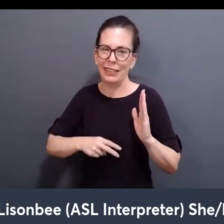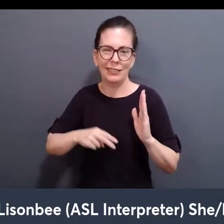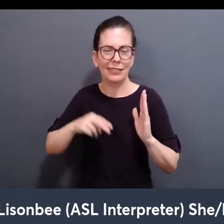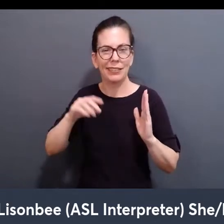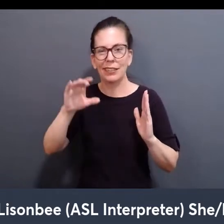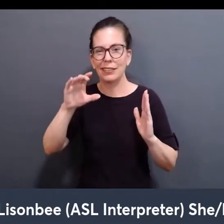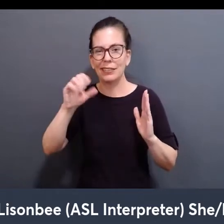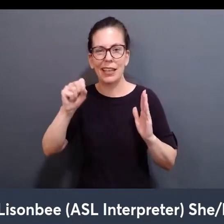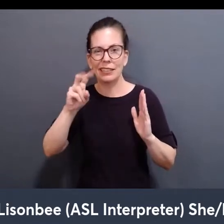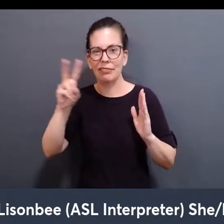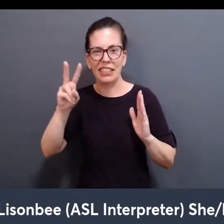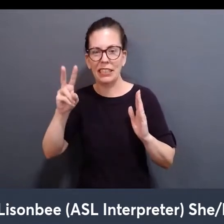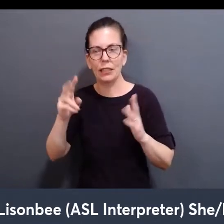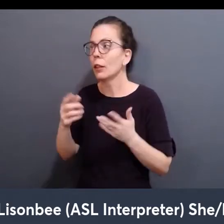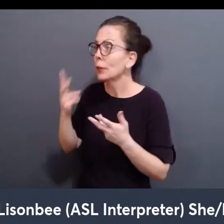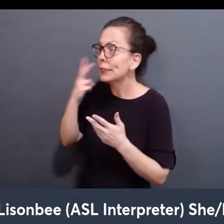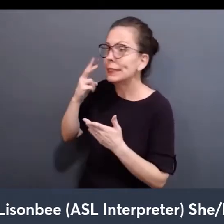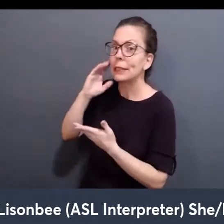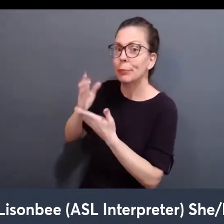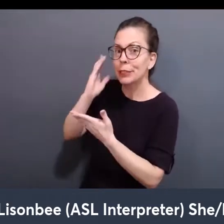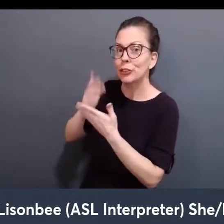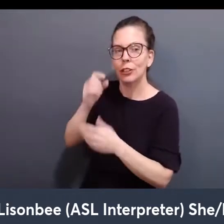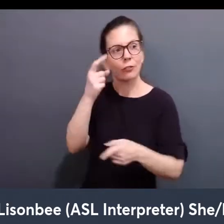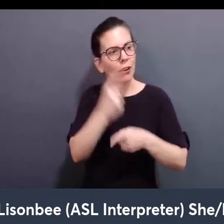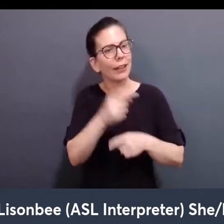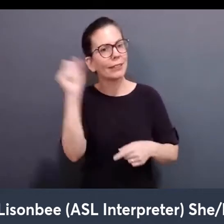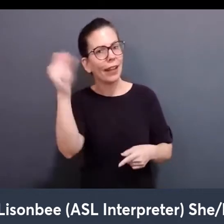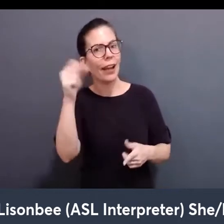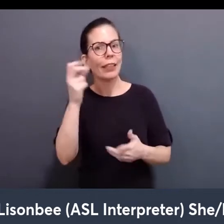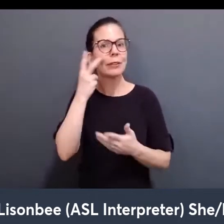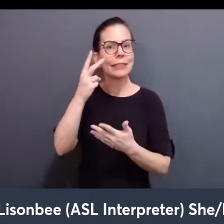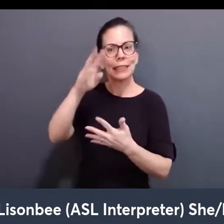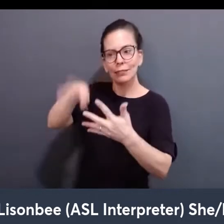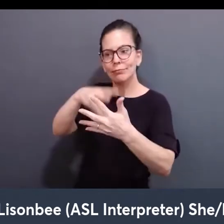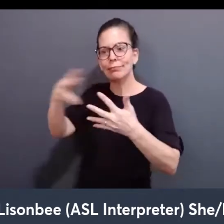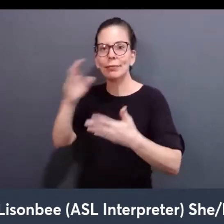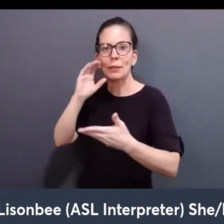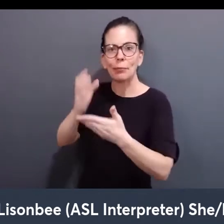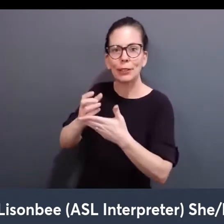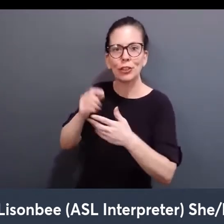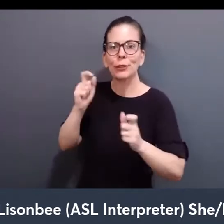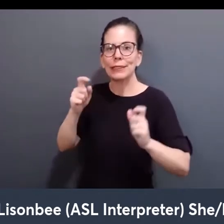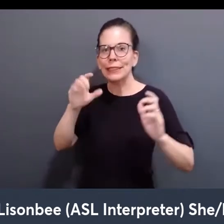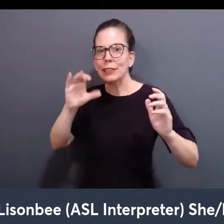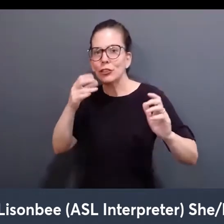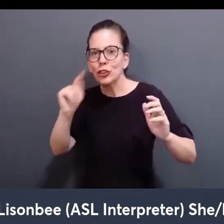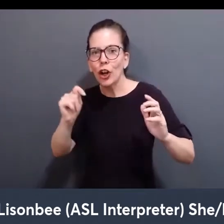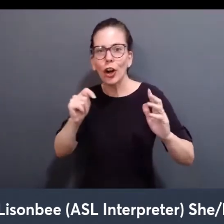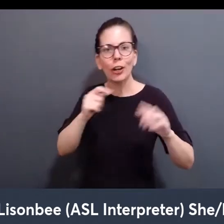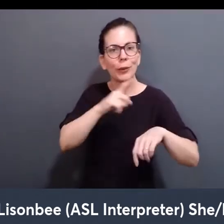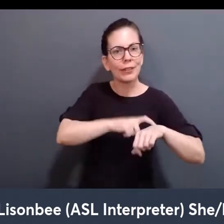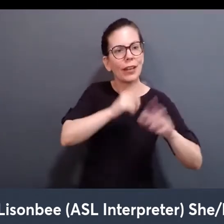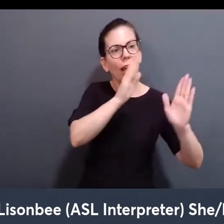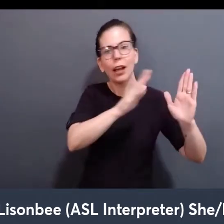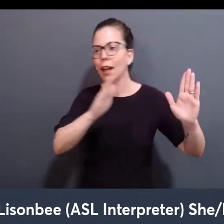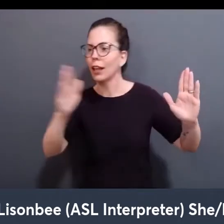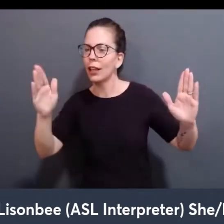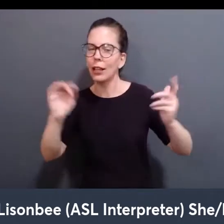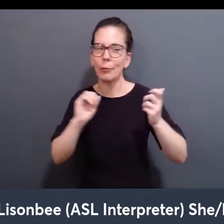They wanna see graphics, right? They wanna see a picture, and they wanna see things charted over time and how it compares to other things.